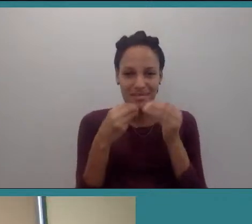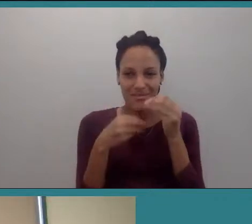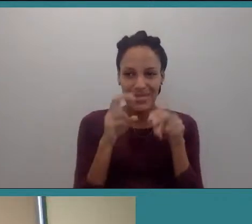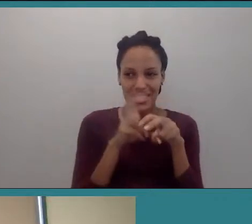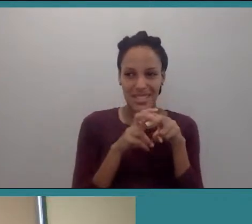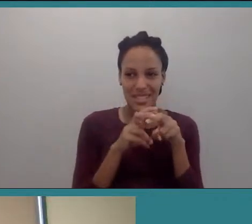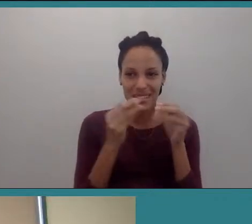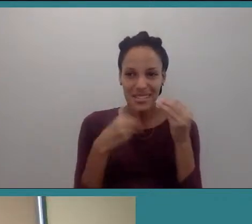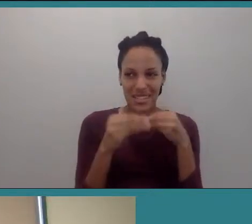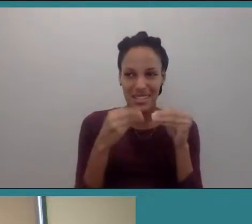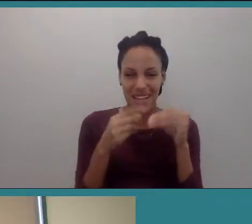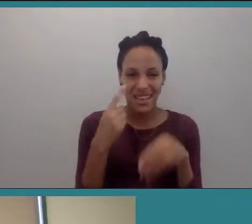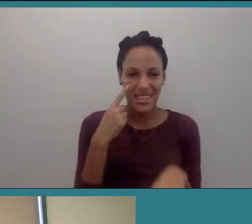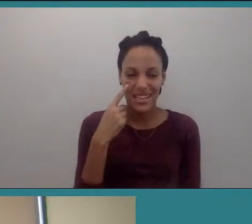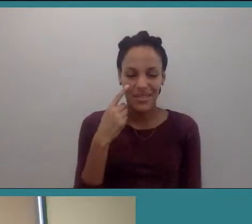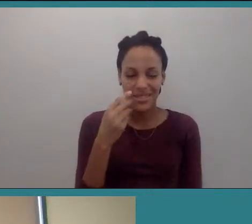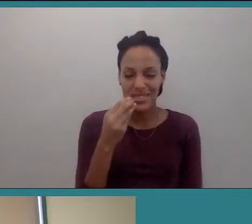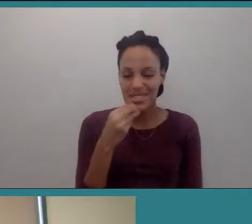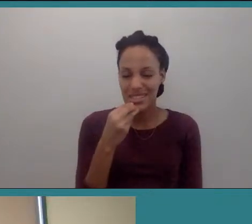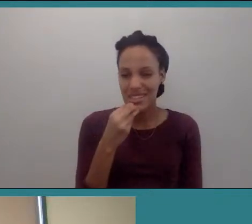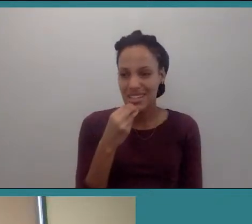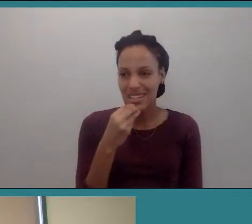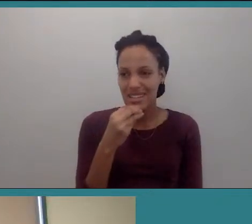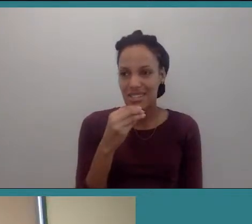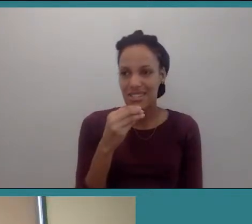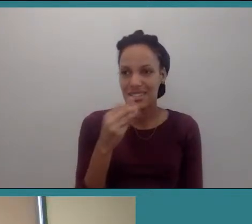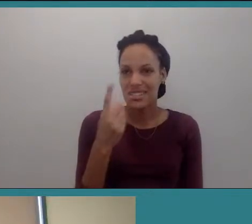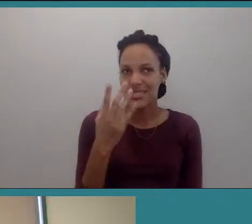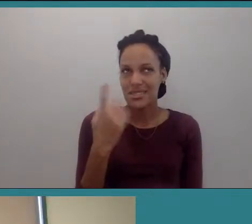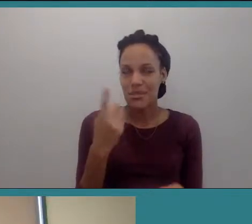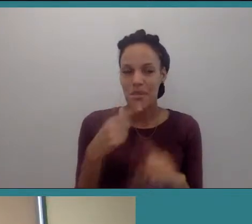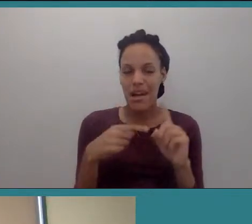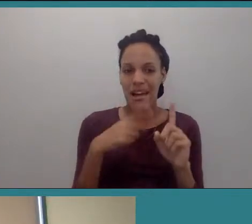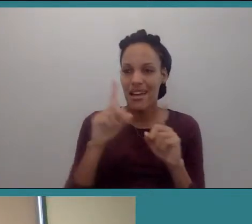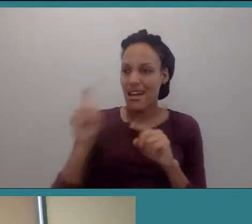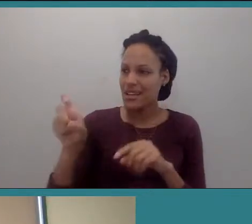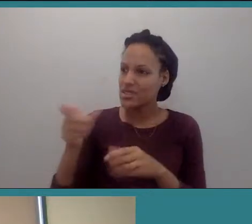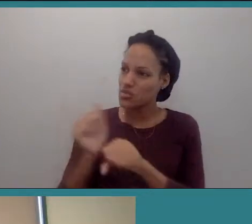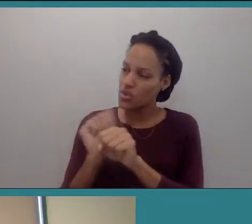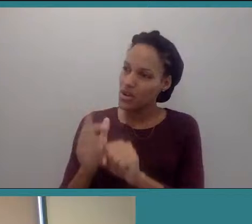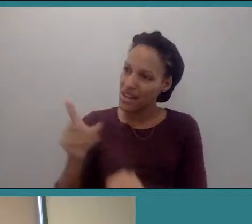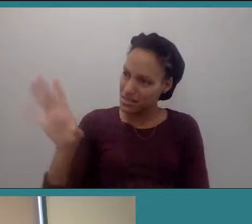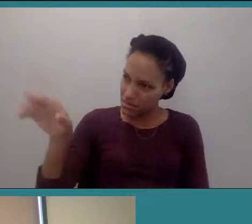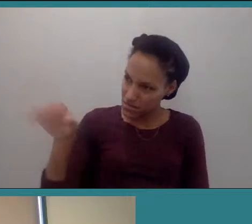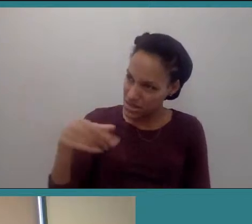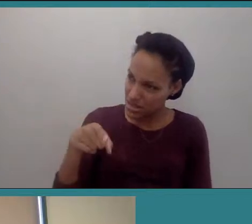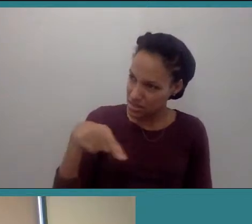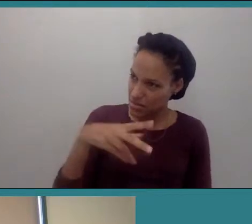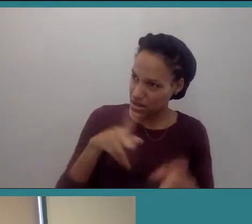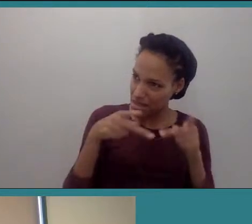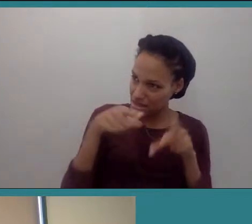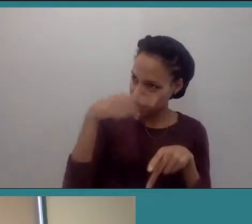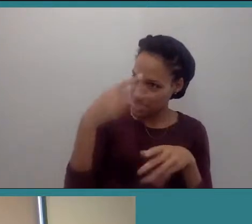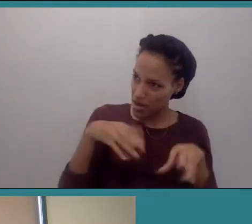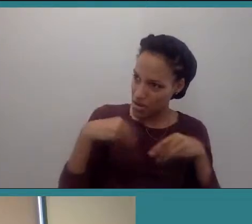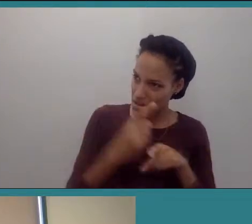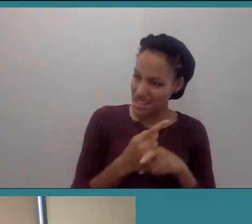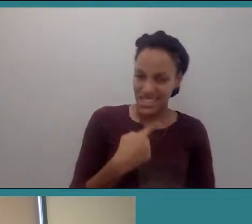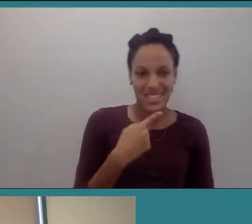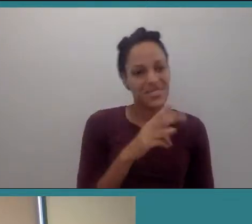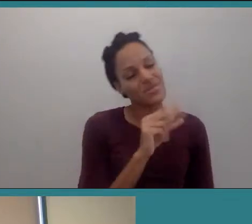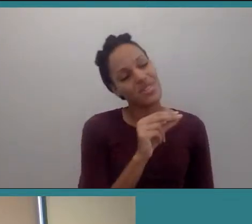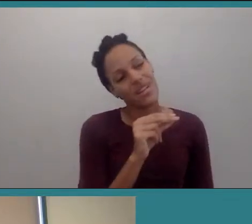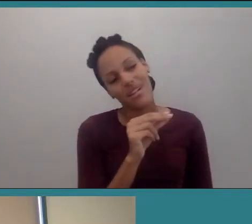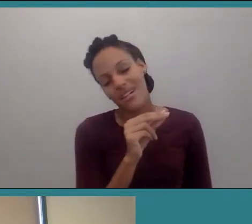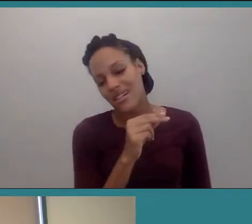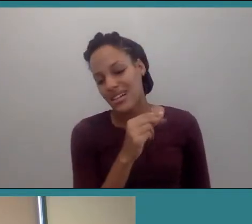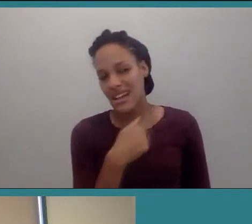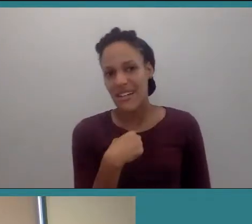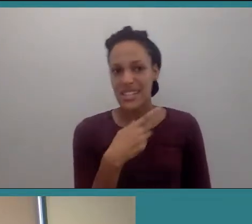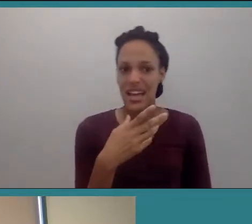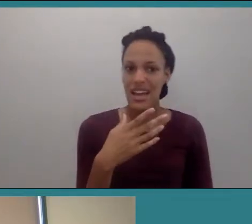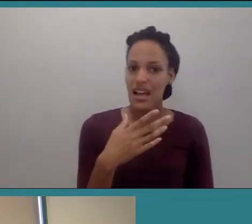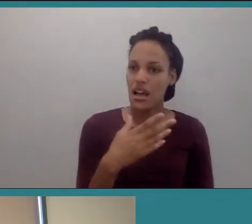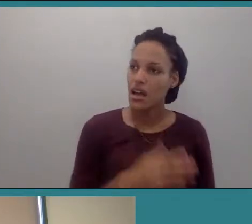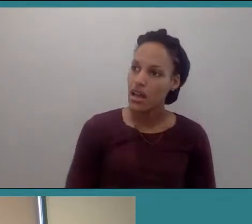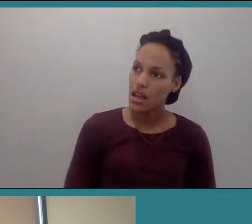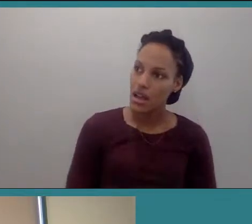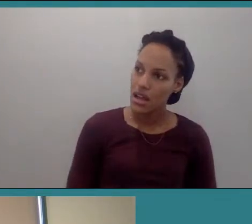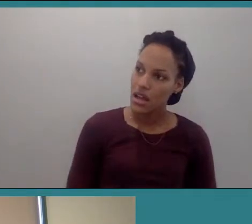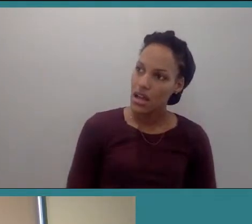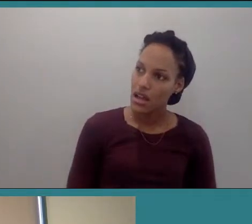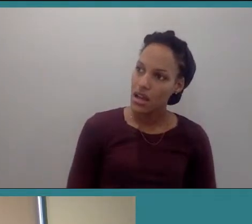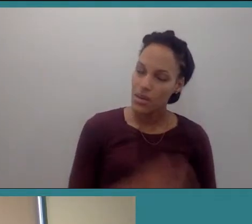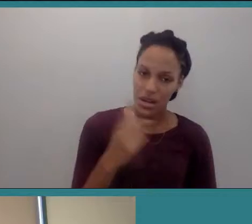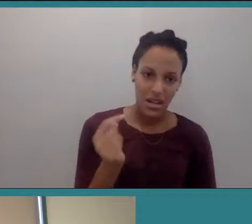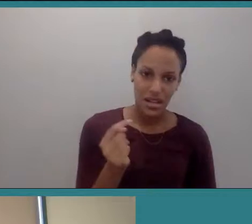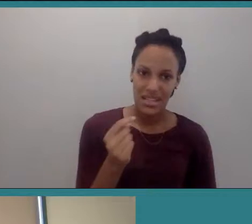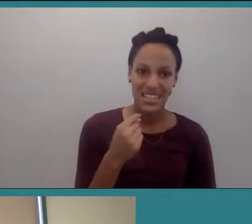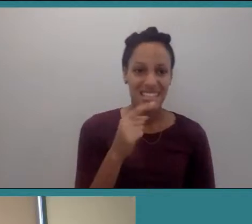best thing about having a brand is that Black publishers will come to you, but you have